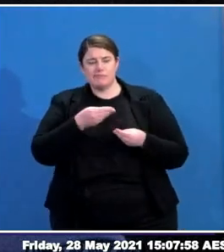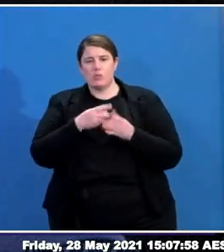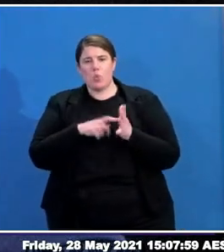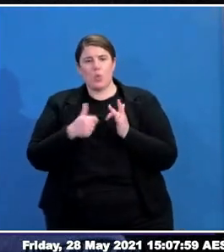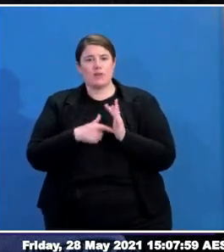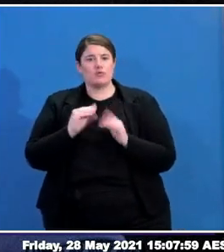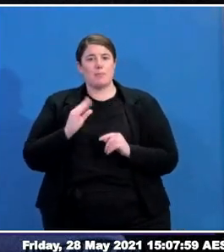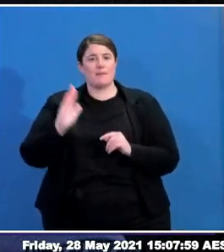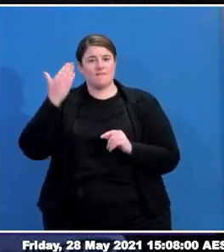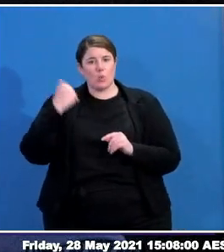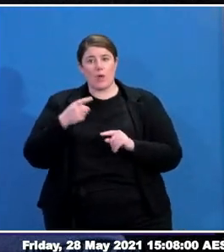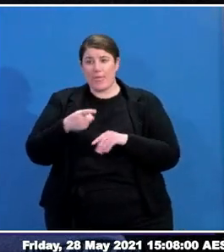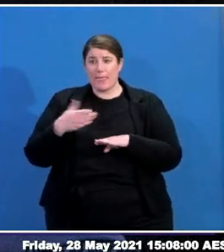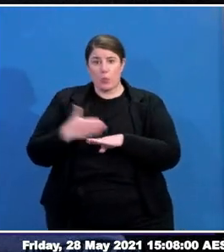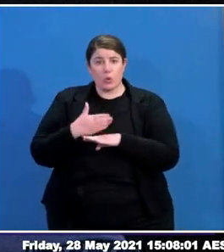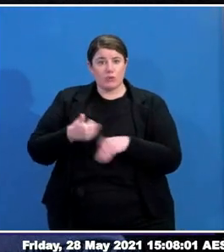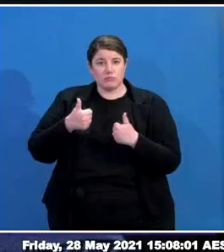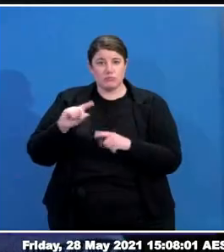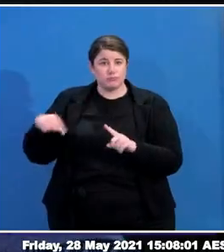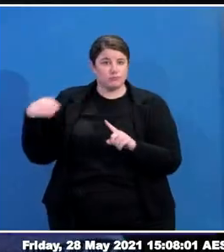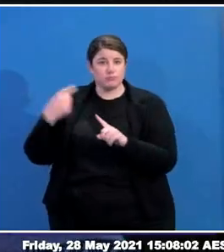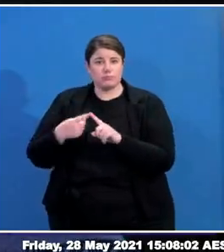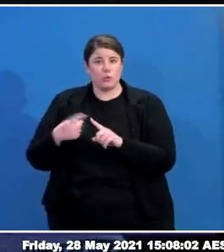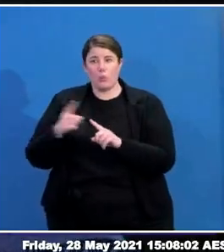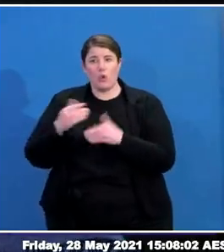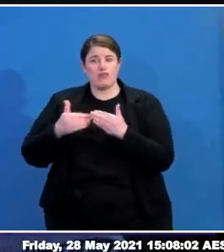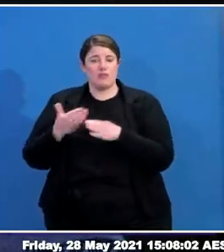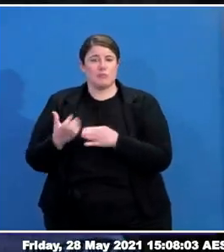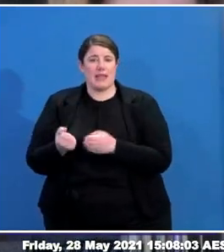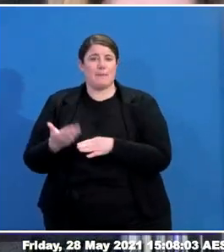general performance of those providers under whatever arrangements had existed MS